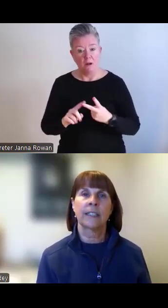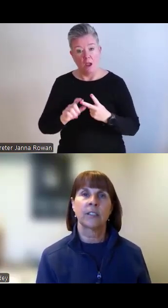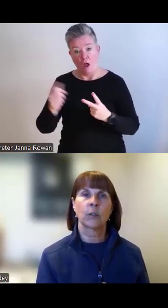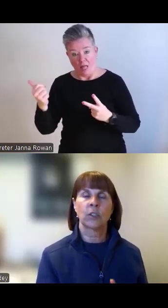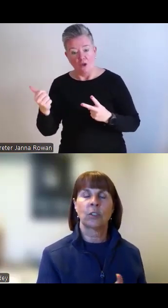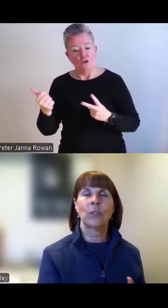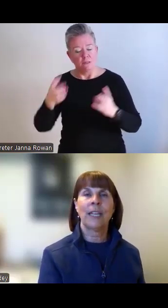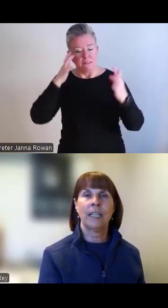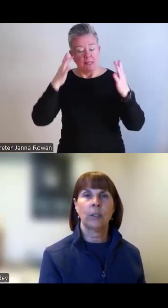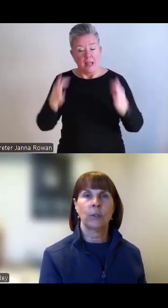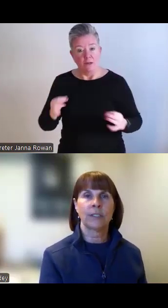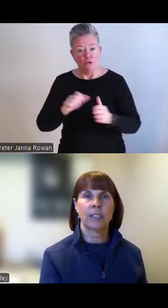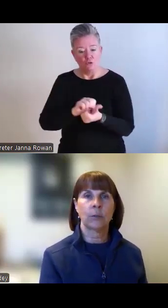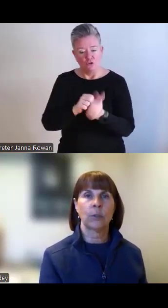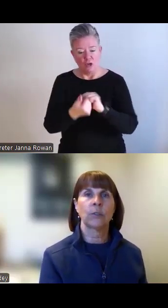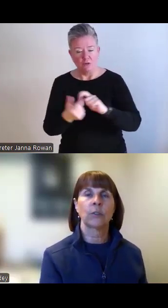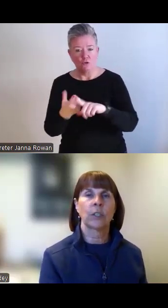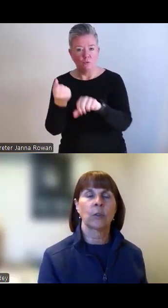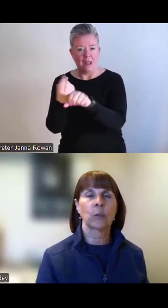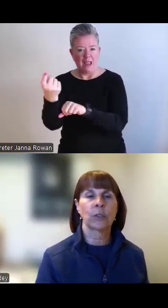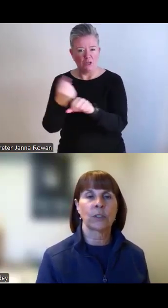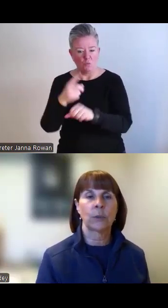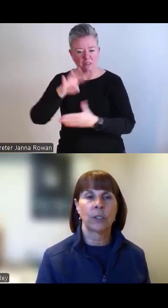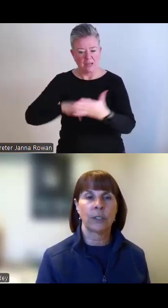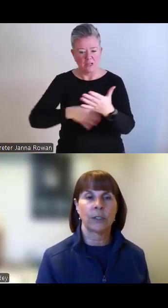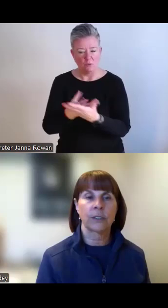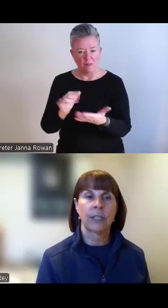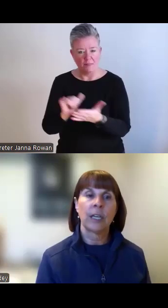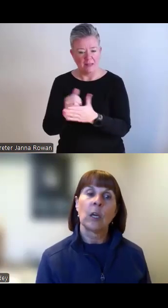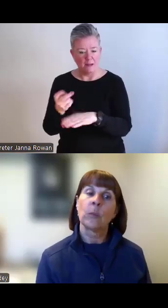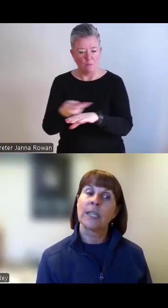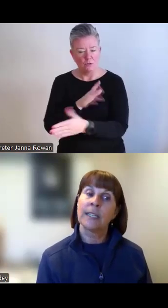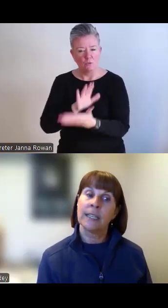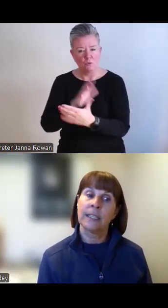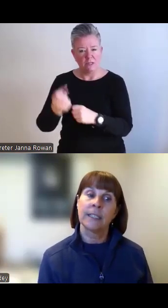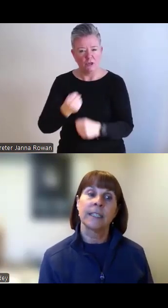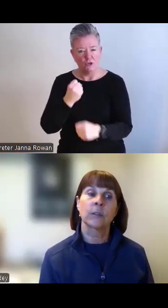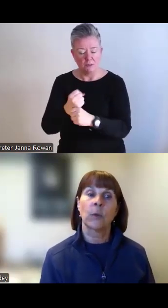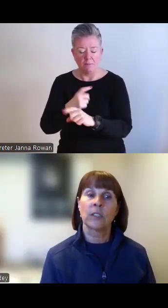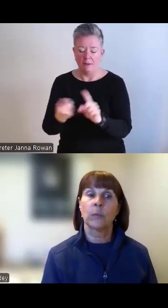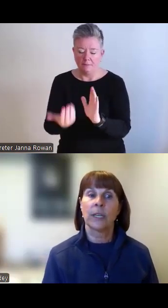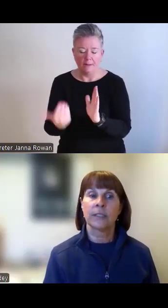decided to switch to an annual schedule during those preschool years. But again, it's what's